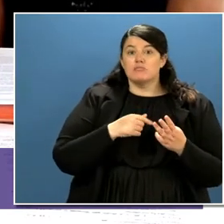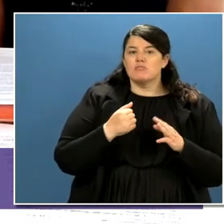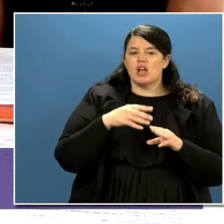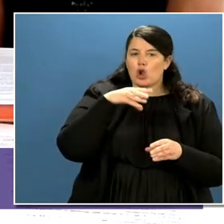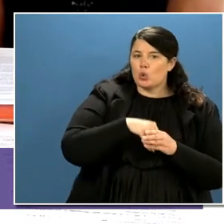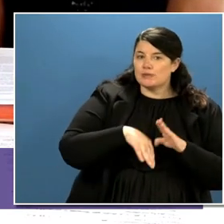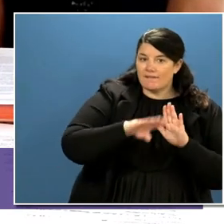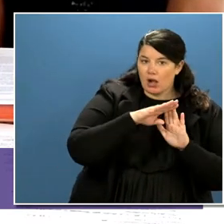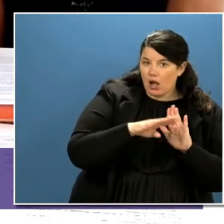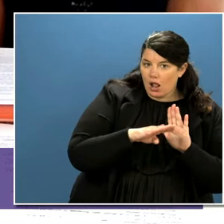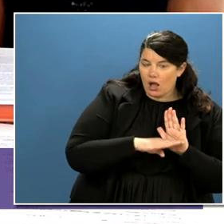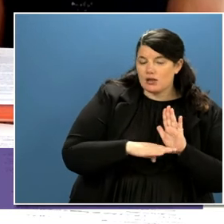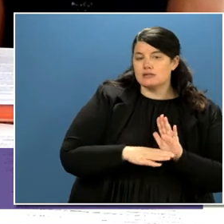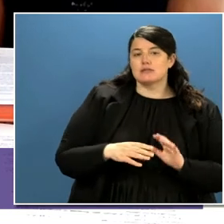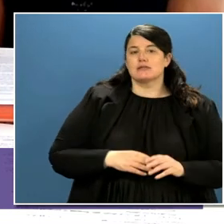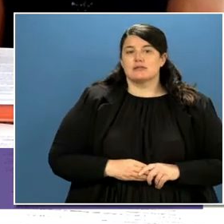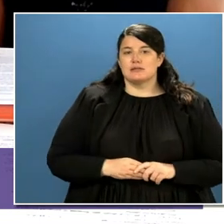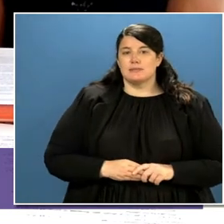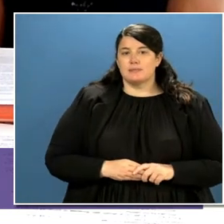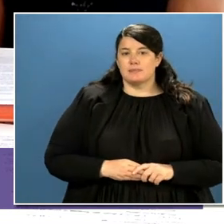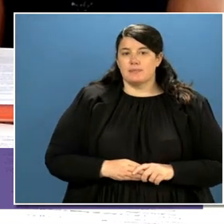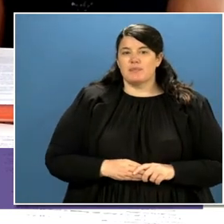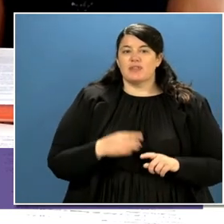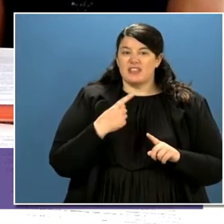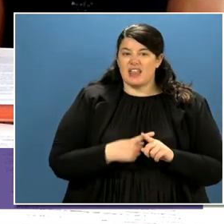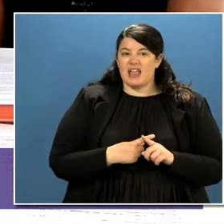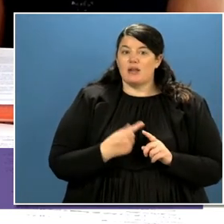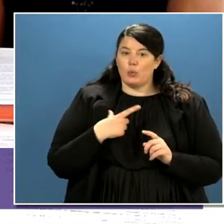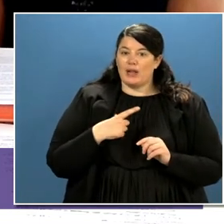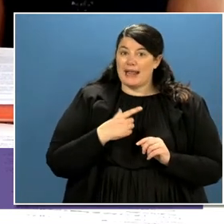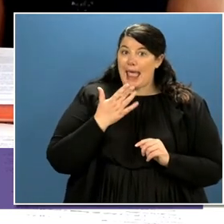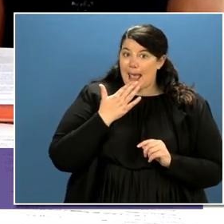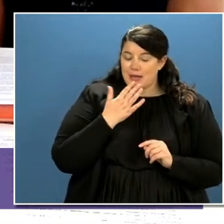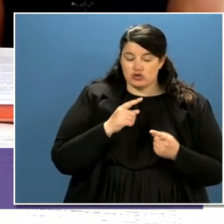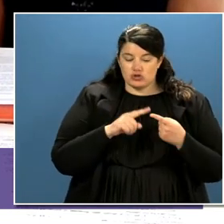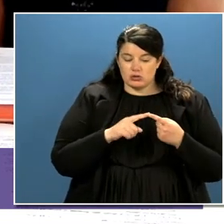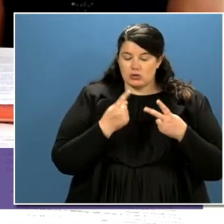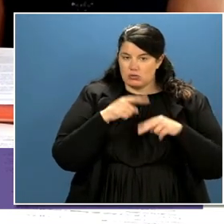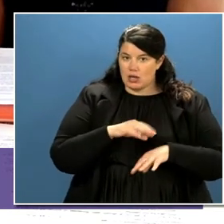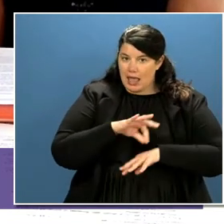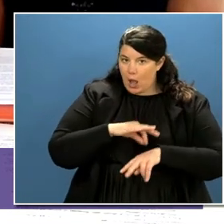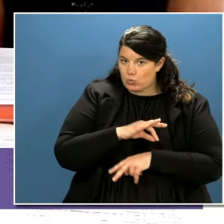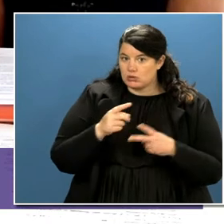and it will take X amount of hours at X price". And that is built into the year plan.